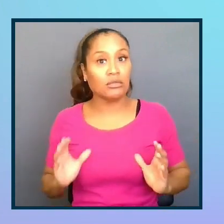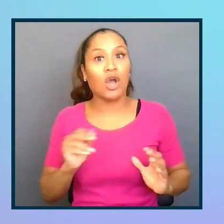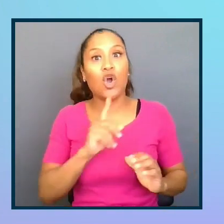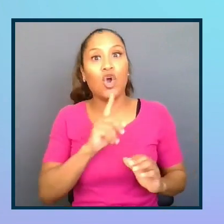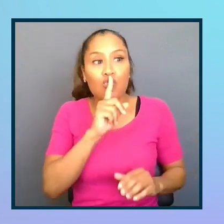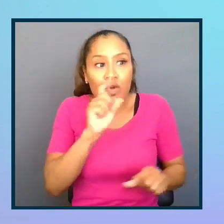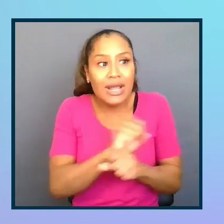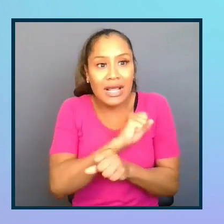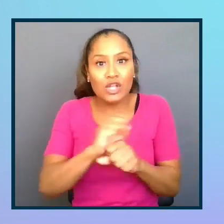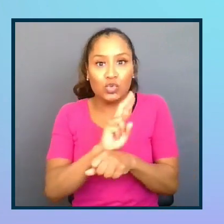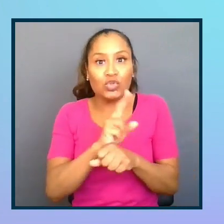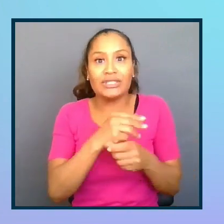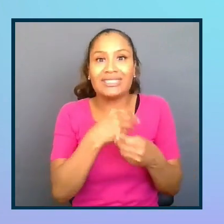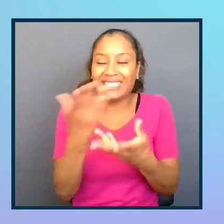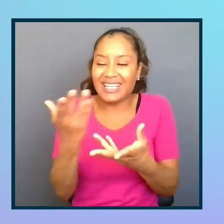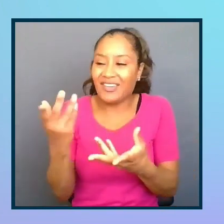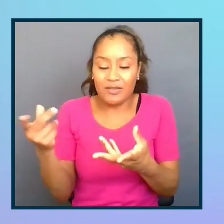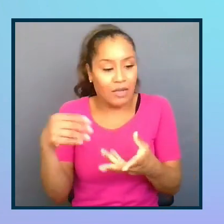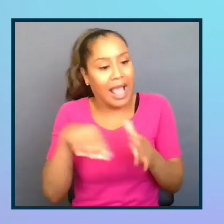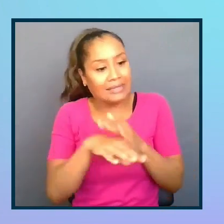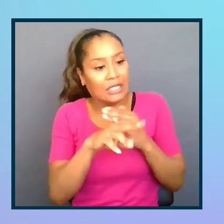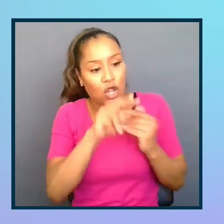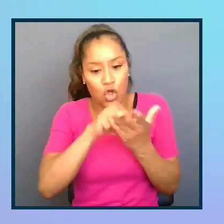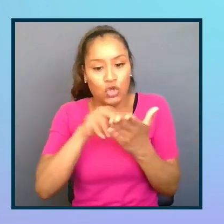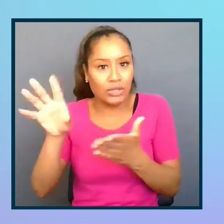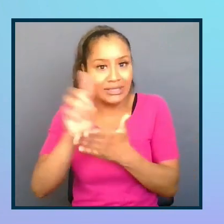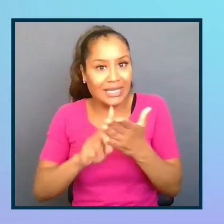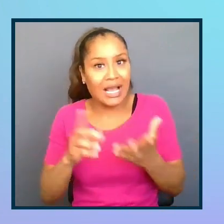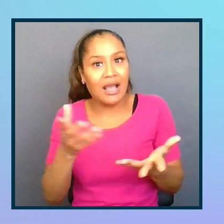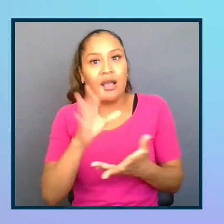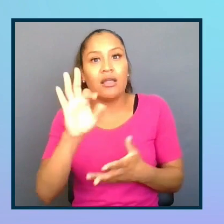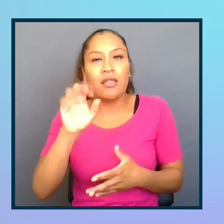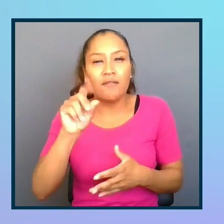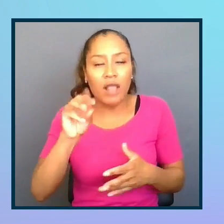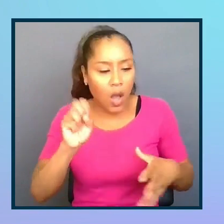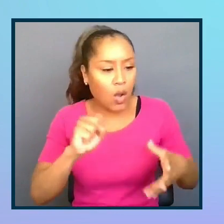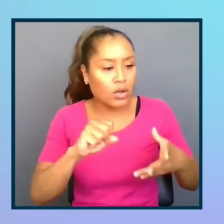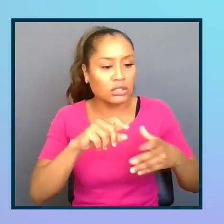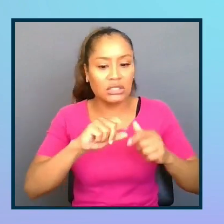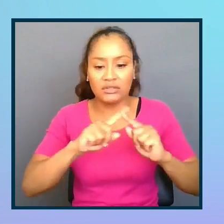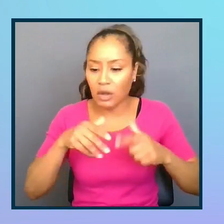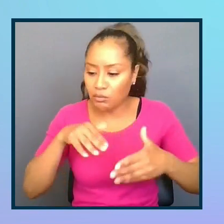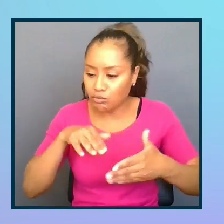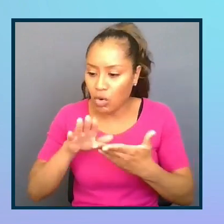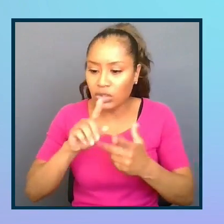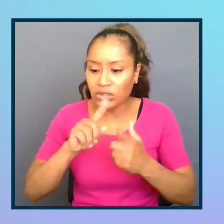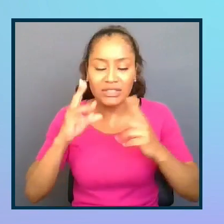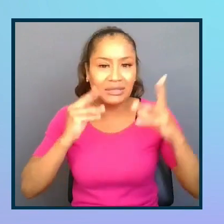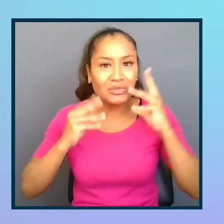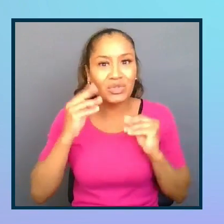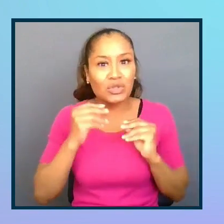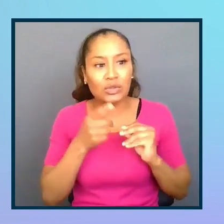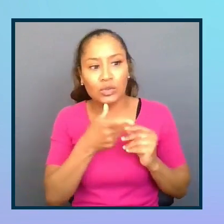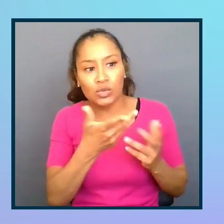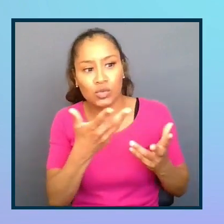to your designs and flows and approaches and experiences that you are looking to design.